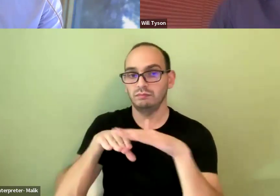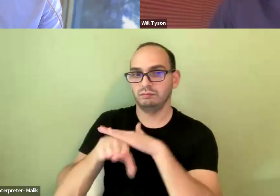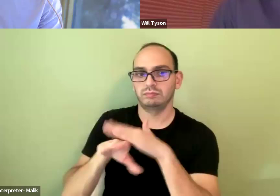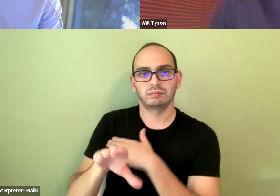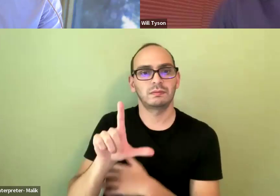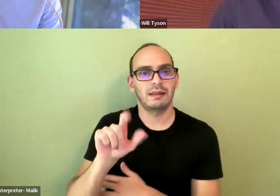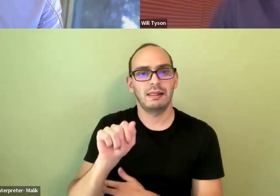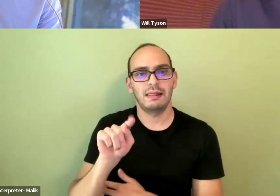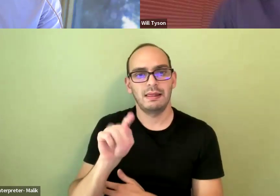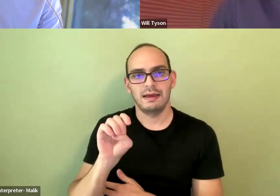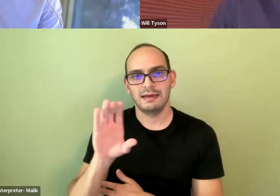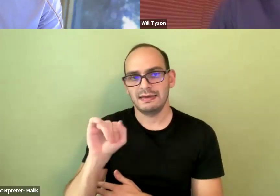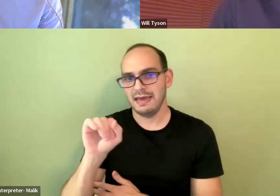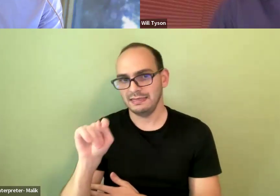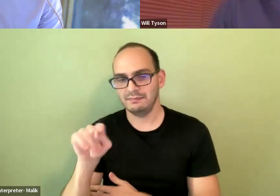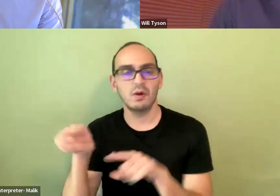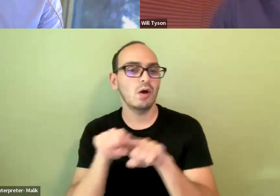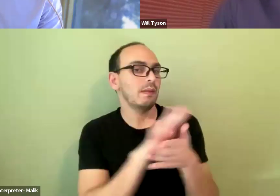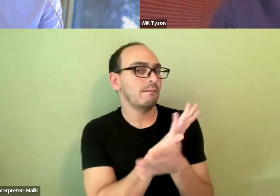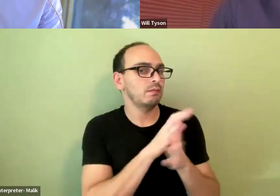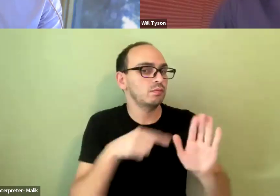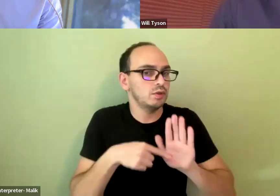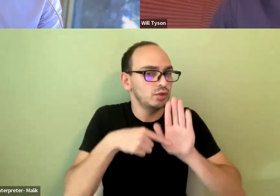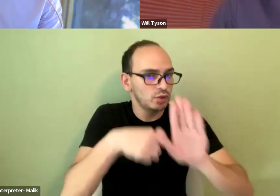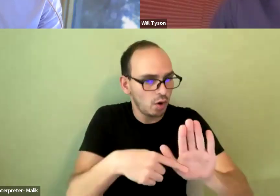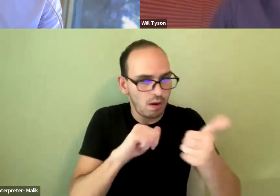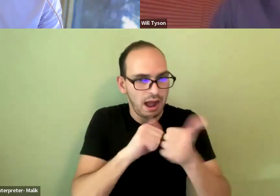We also a paper show the degree to which that particular method